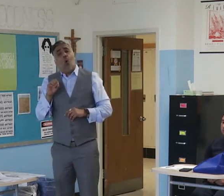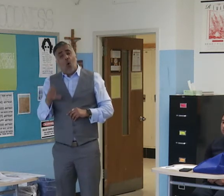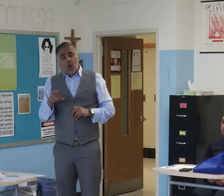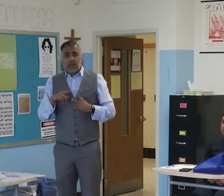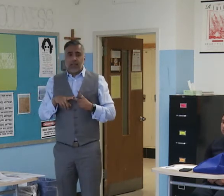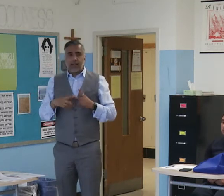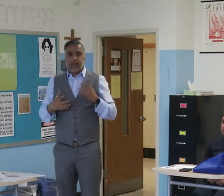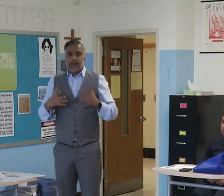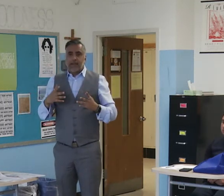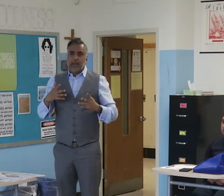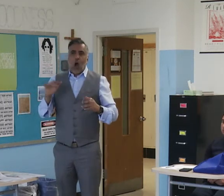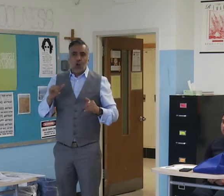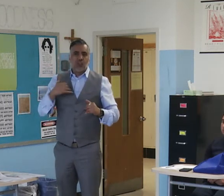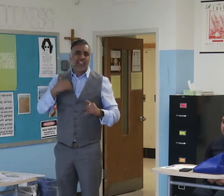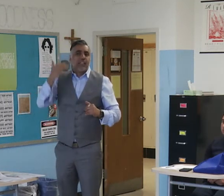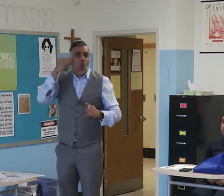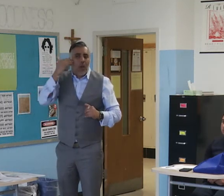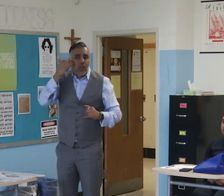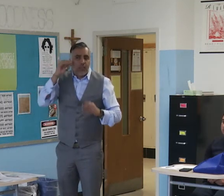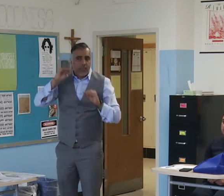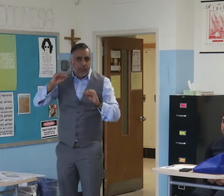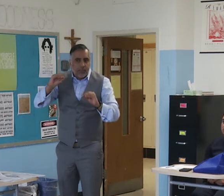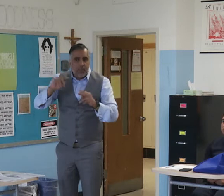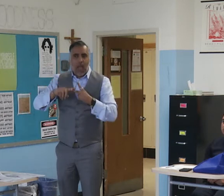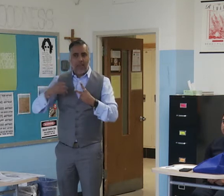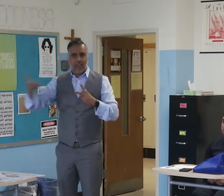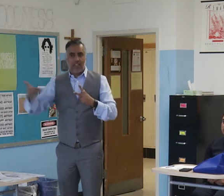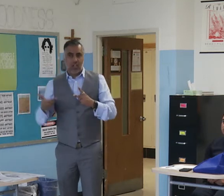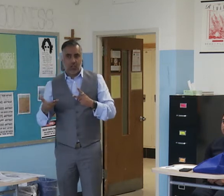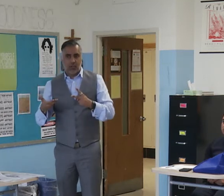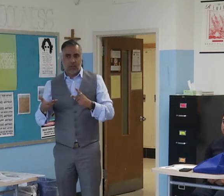kind of the awareness and the invitation. Again, my work, I've been working with